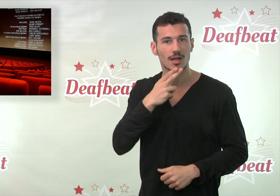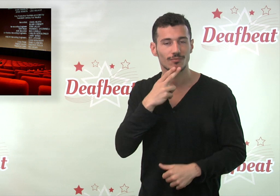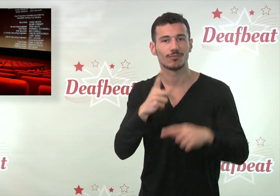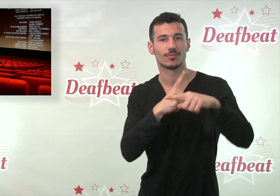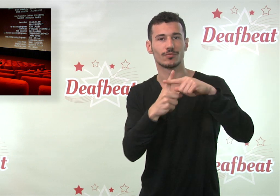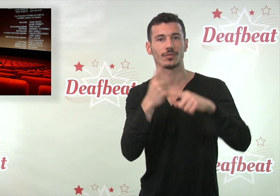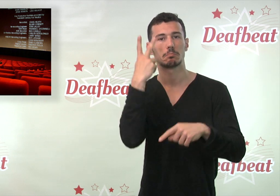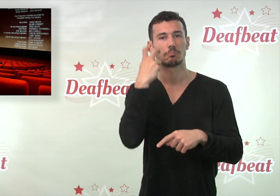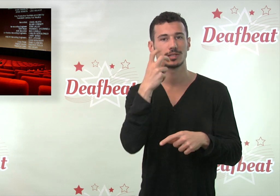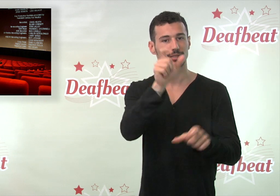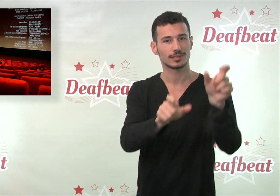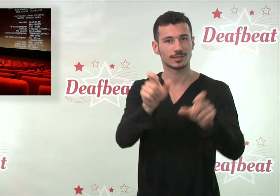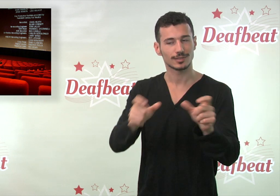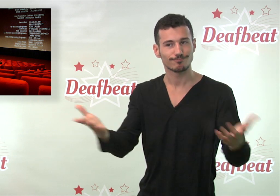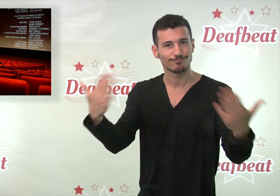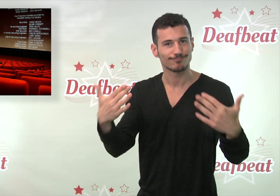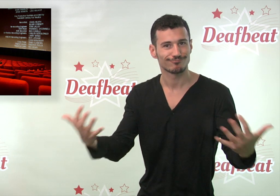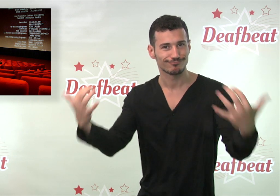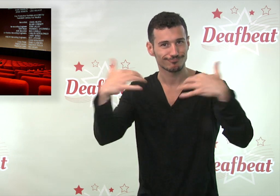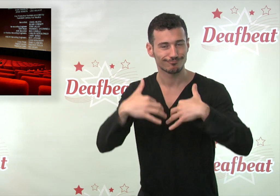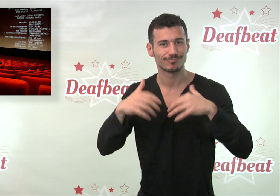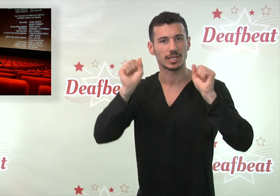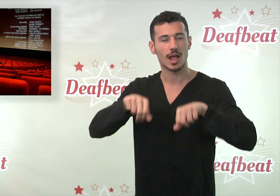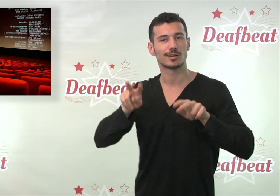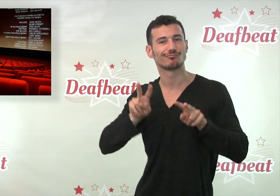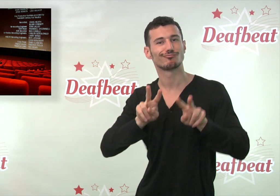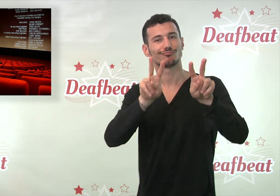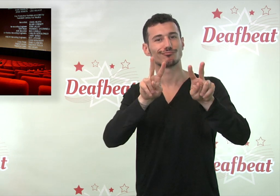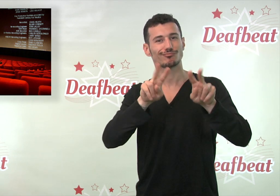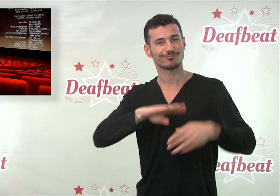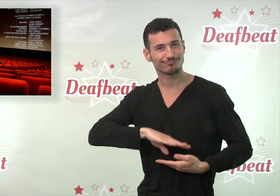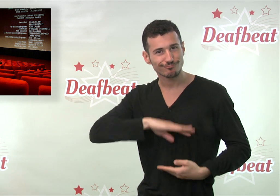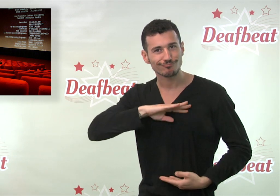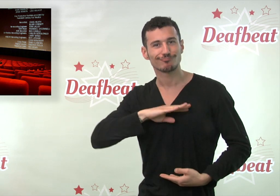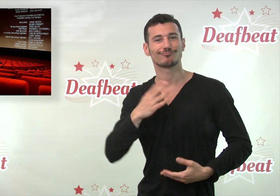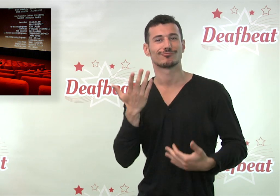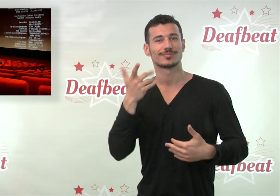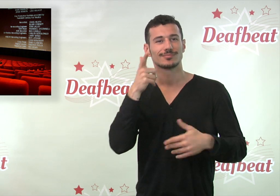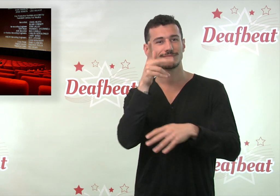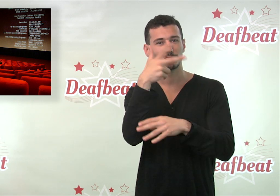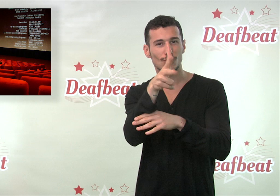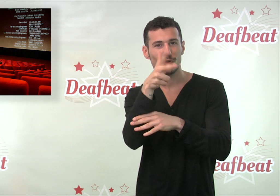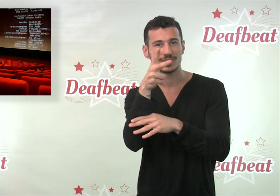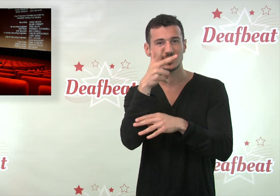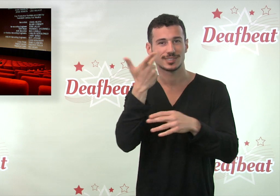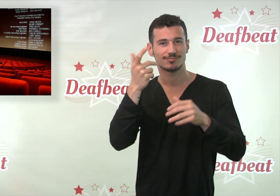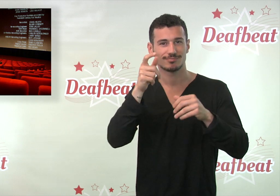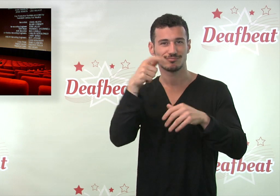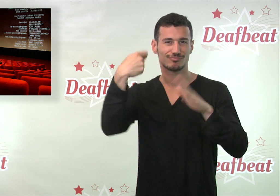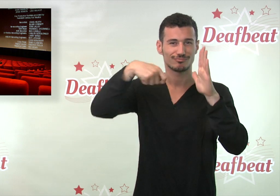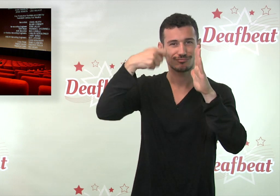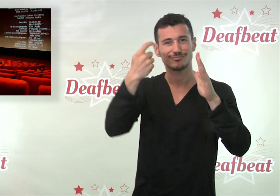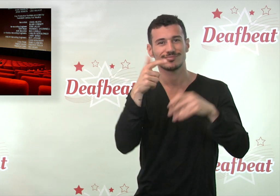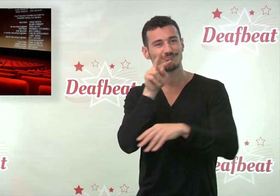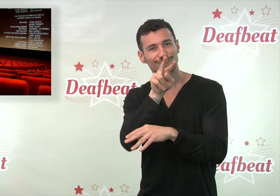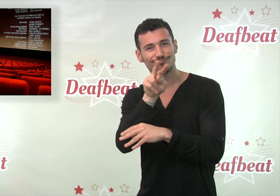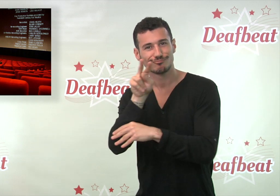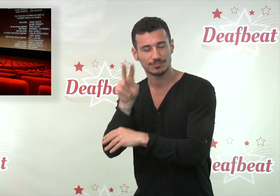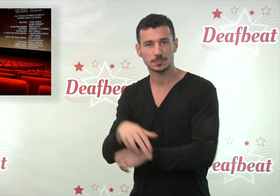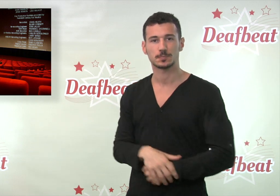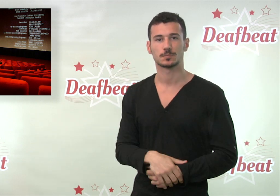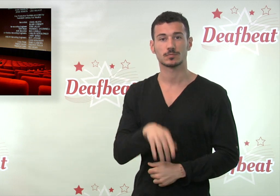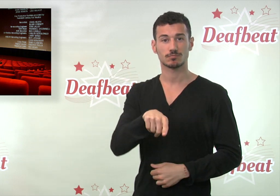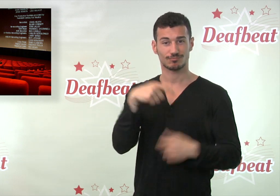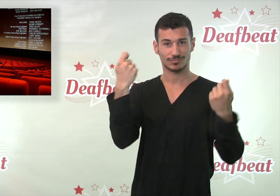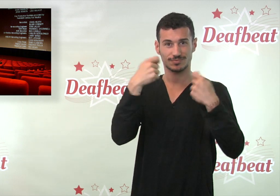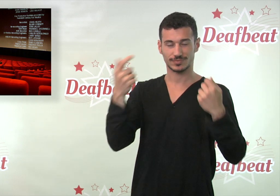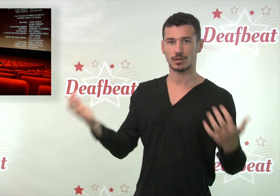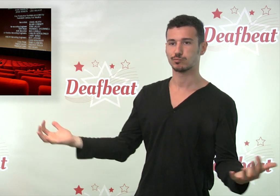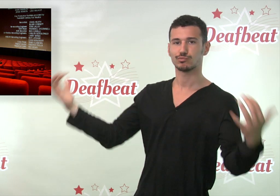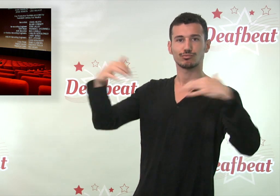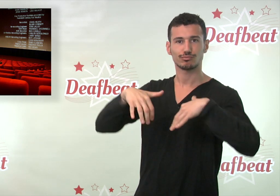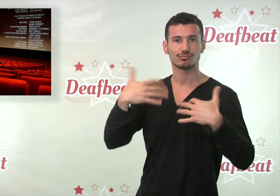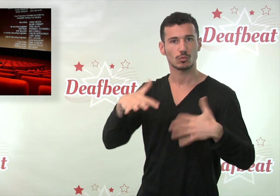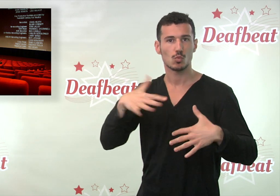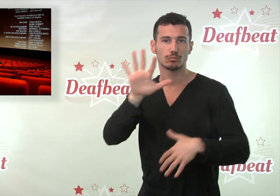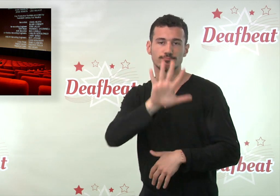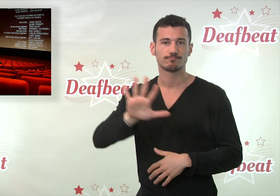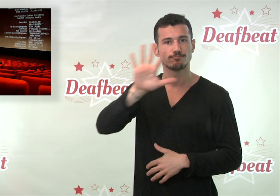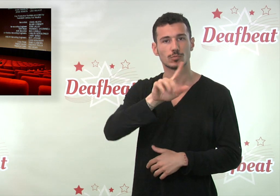and Blind people an opportunity to experience films fully in theaters and is attended by around